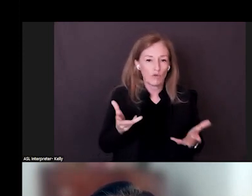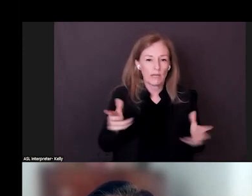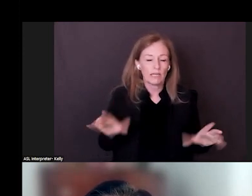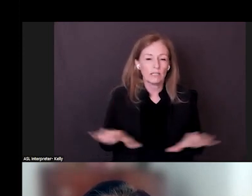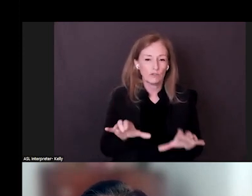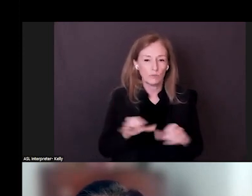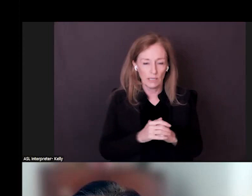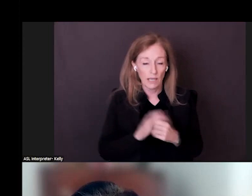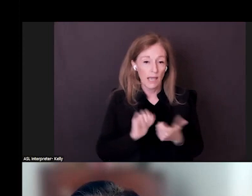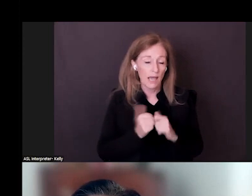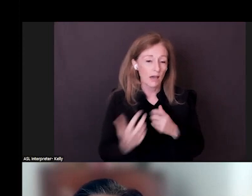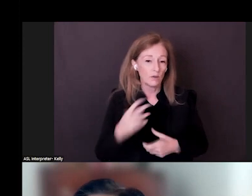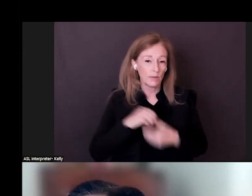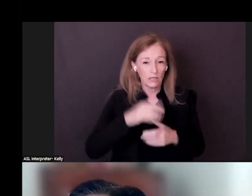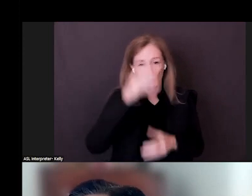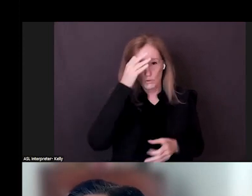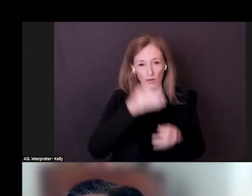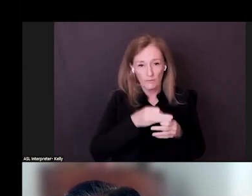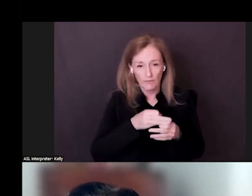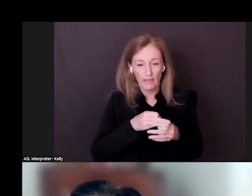FAITH AND SEEK FUNDING FOR INITIATIVES AND HIGHLIGHT